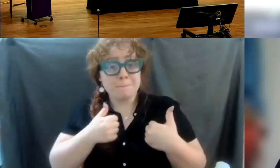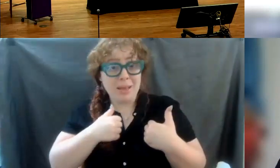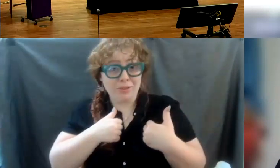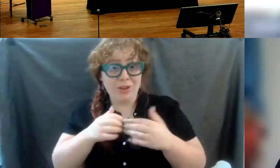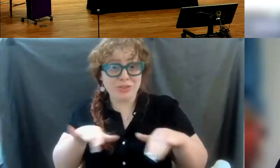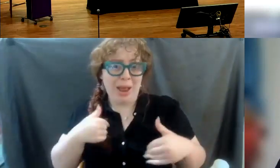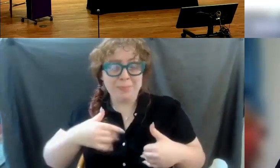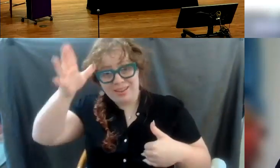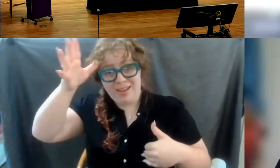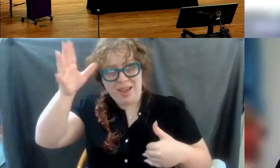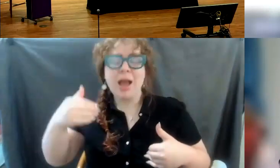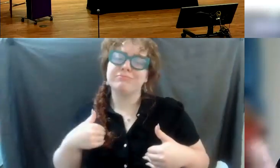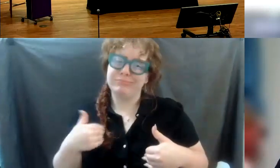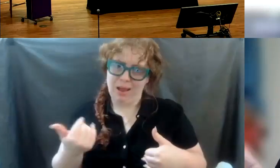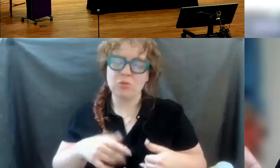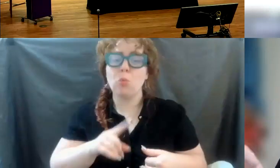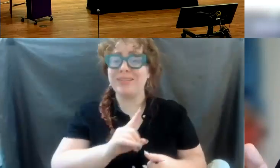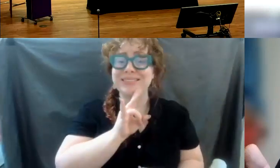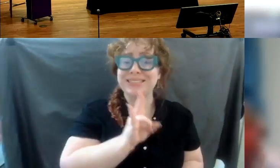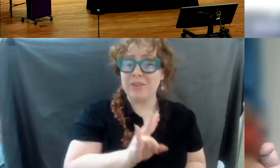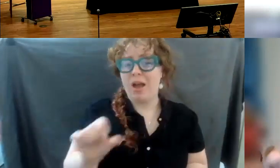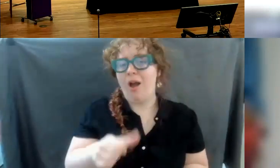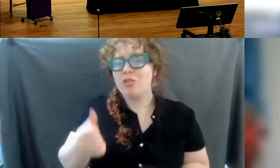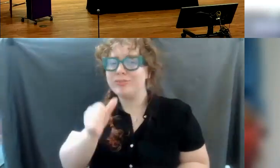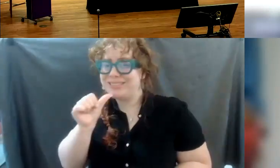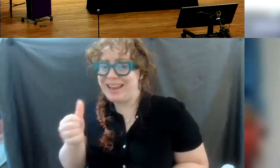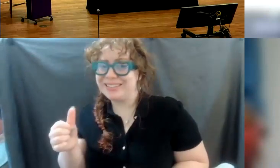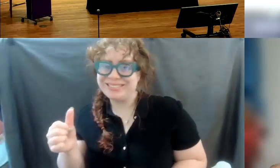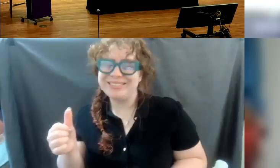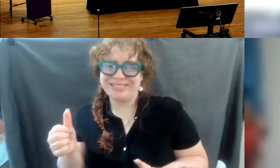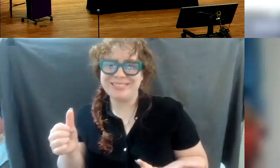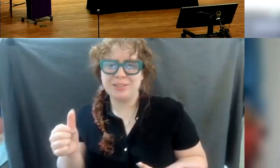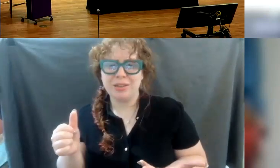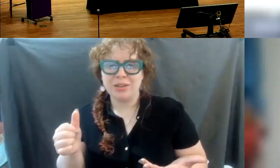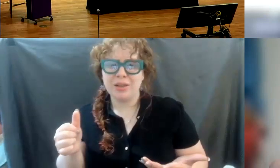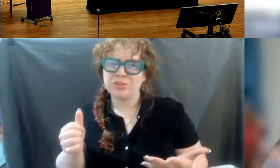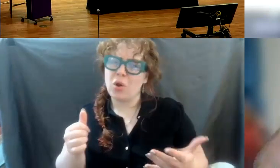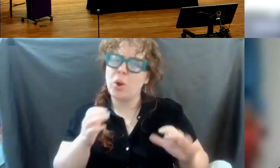I got seven and ten and one just turned eleven a couple days ago. And so I'm very careful about particularly Black boys